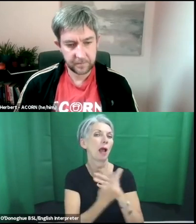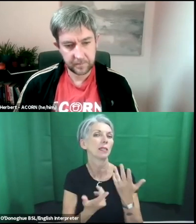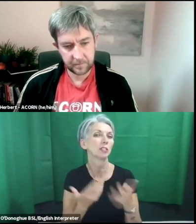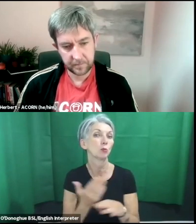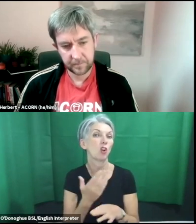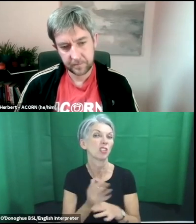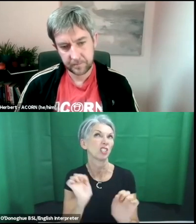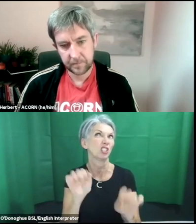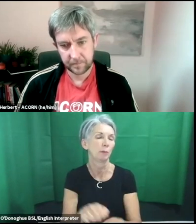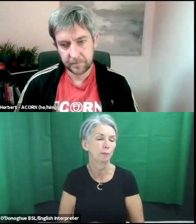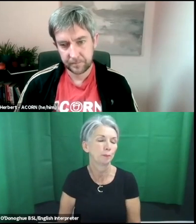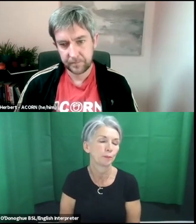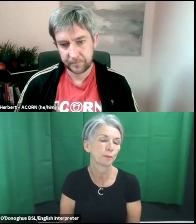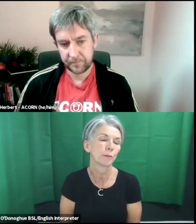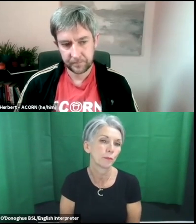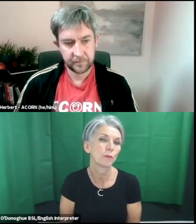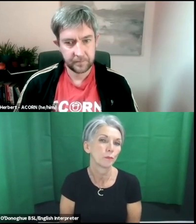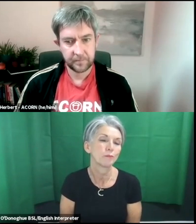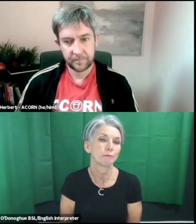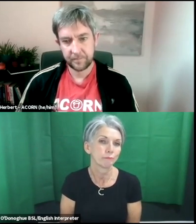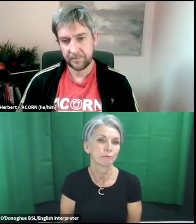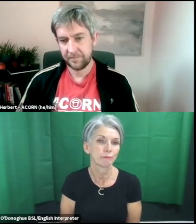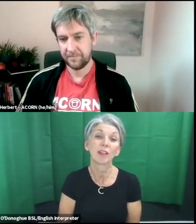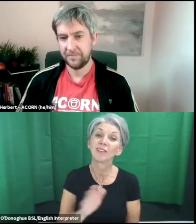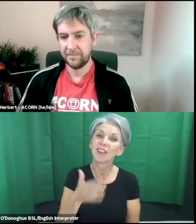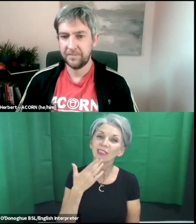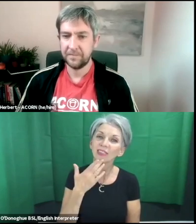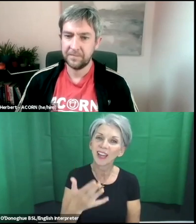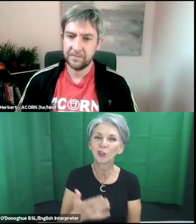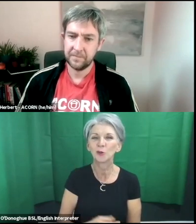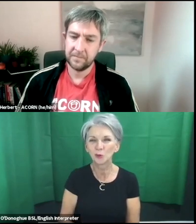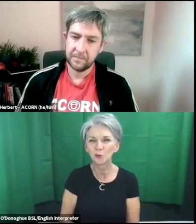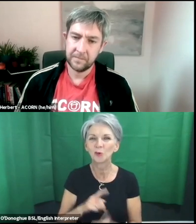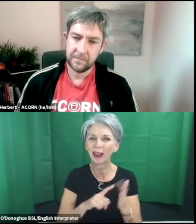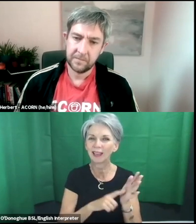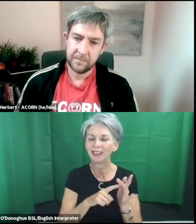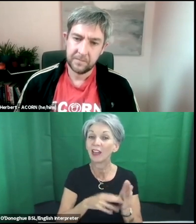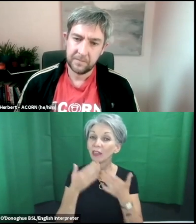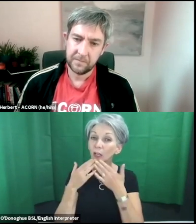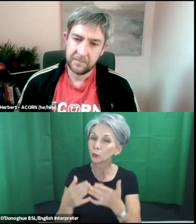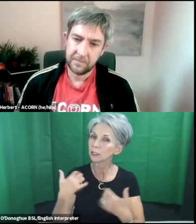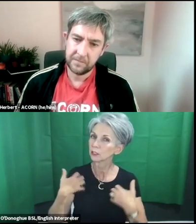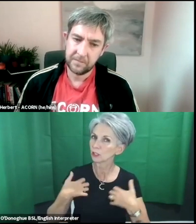Yeah. Thank you so much. I think it's interesting that you spoke, you said really early on